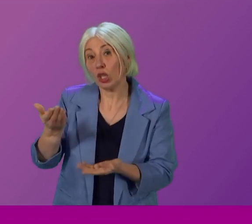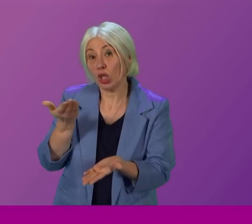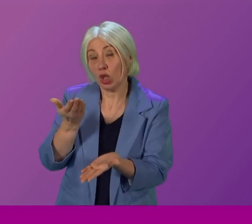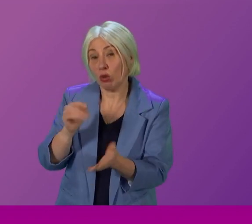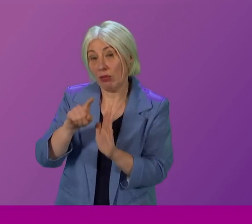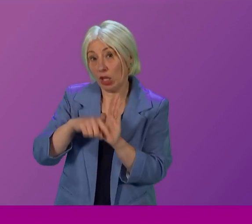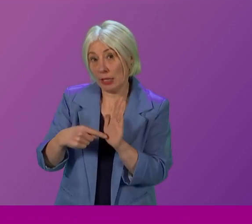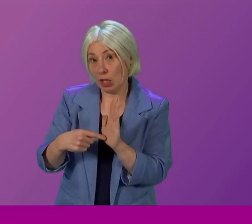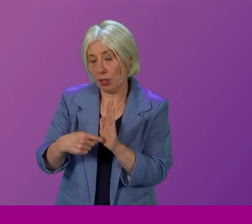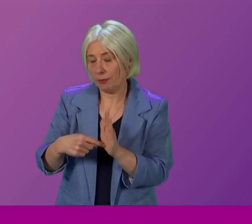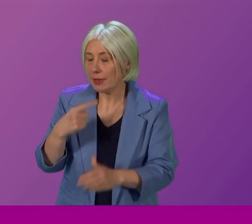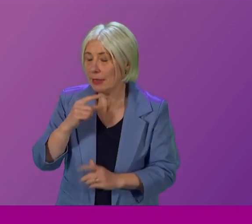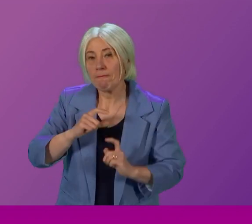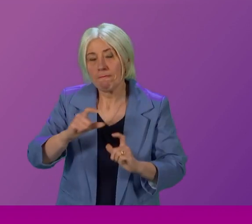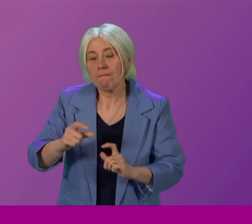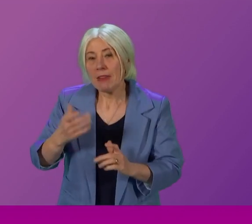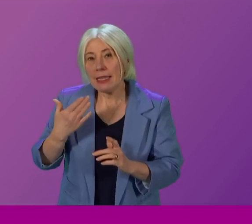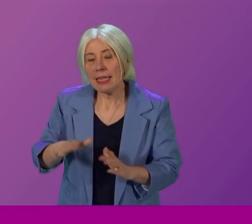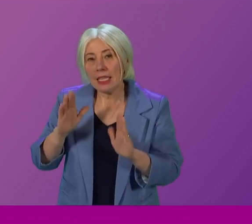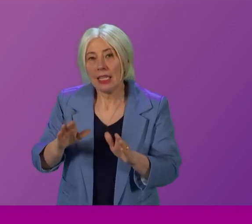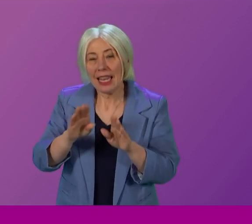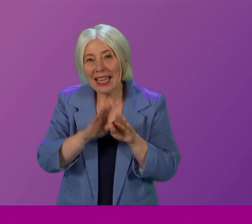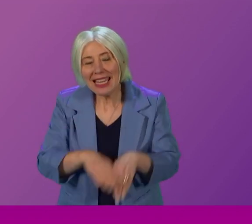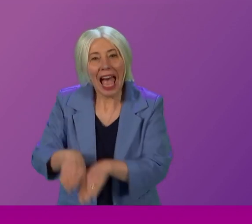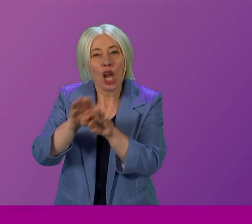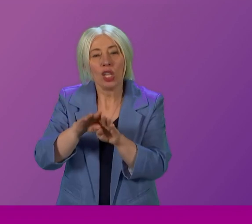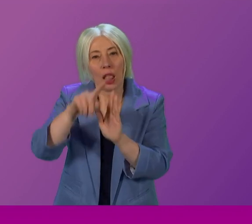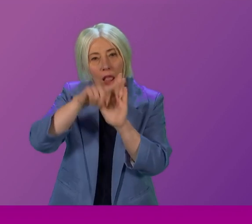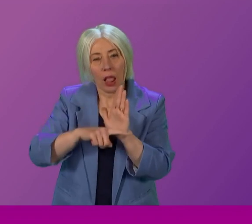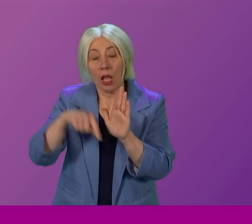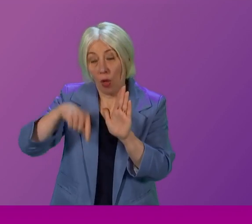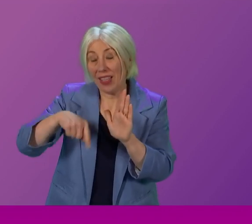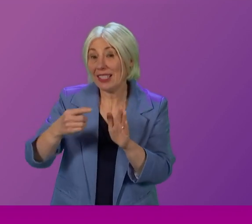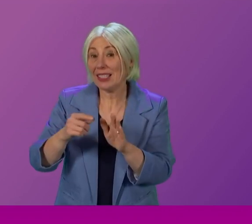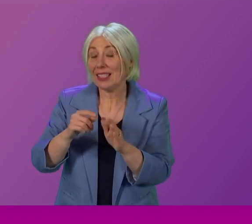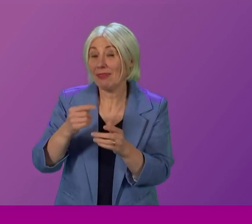underlined the continuing need for national legislation on that matter—I reiterate the